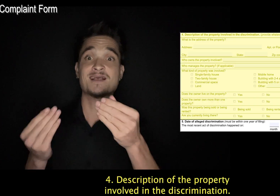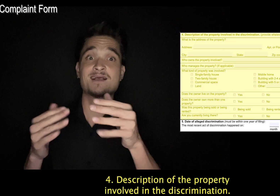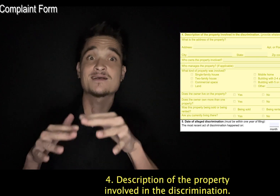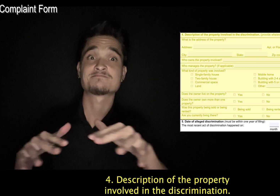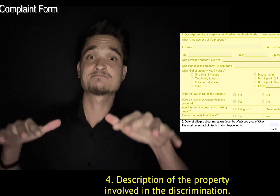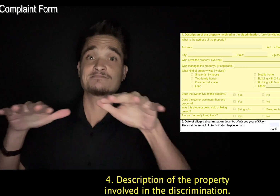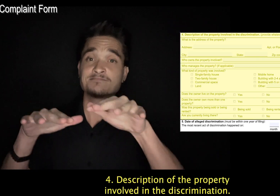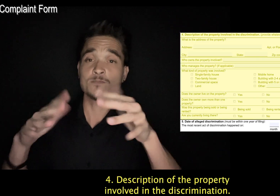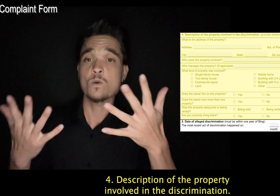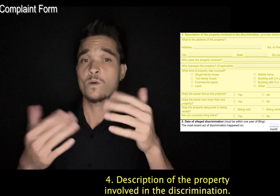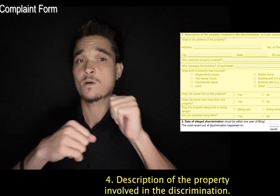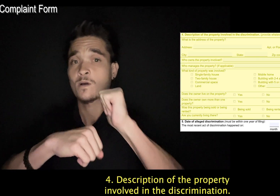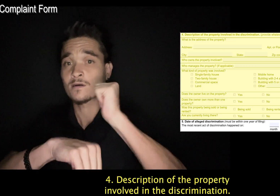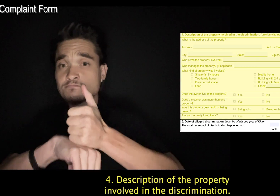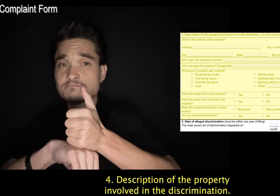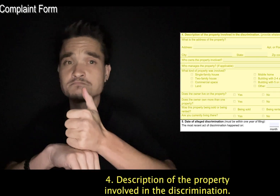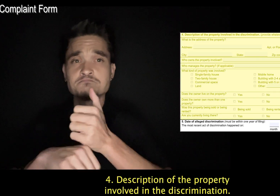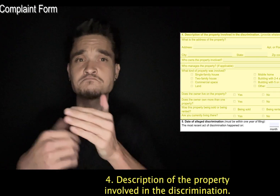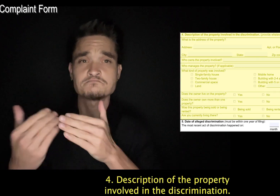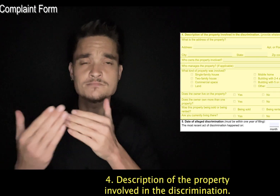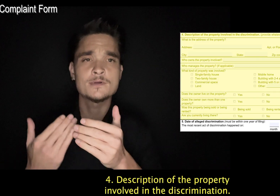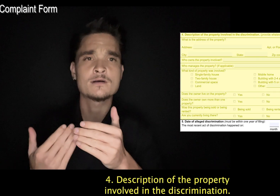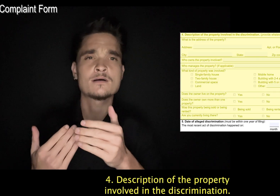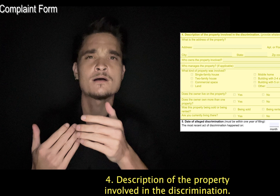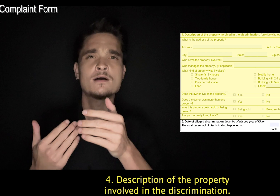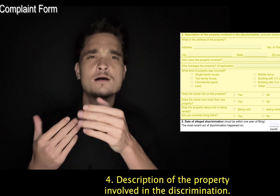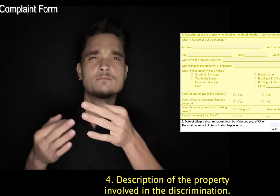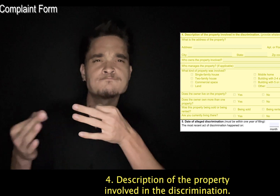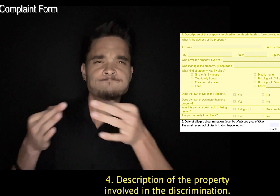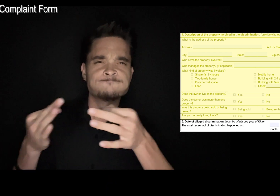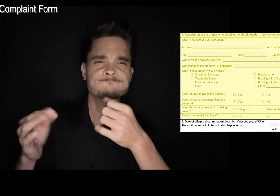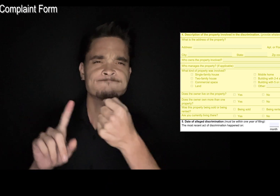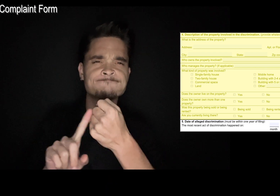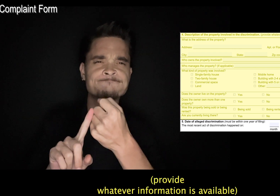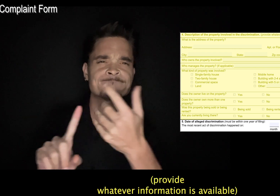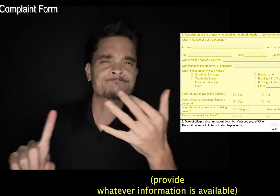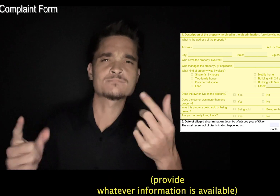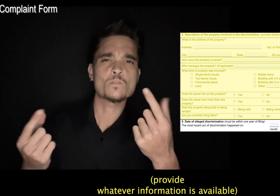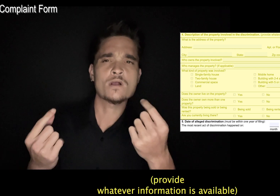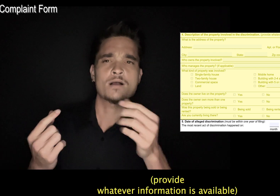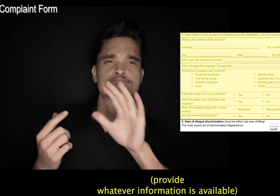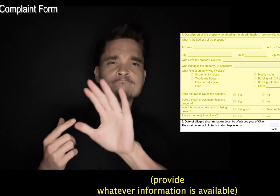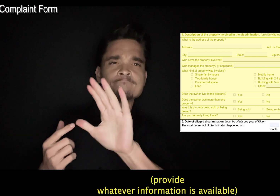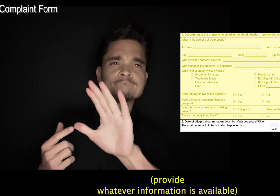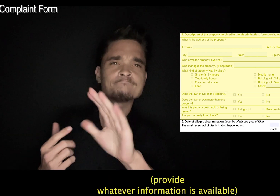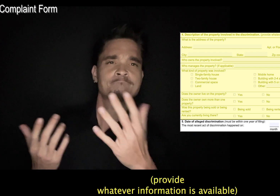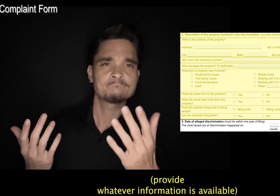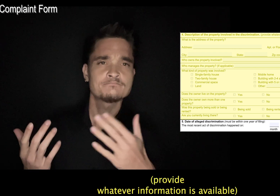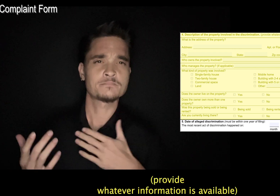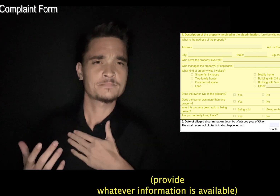4. Description of the property involved in the discrimination. (provide whatever information is available)